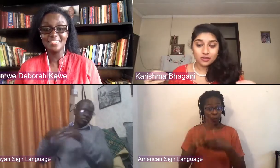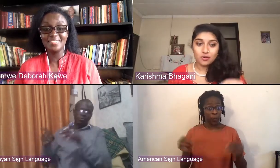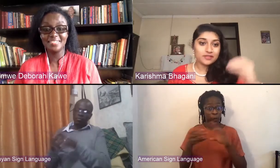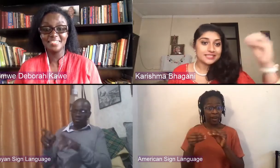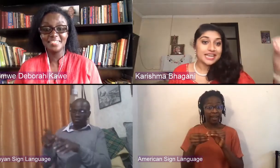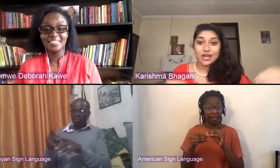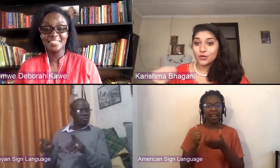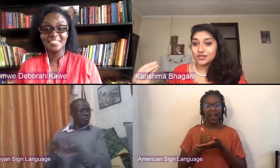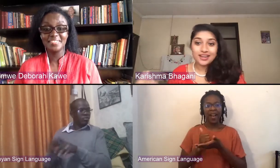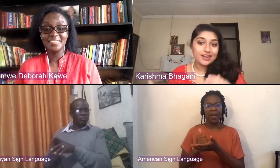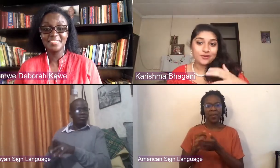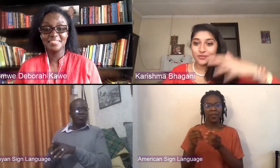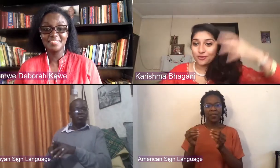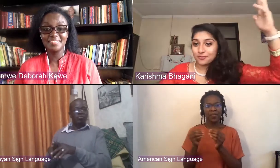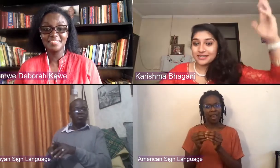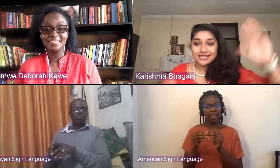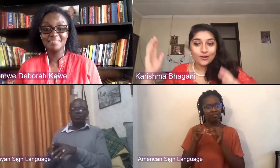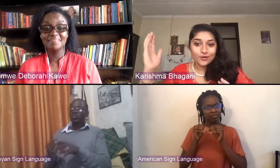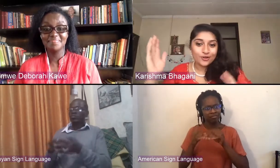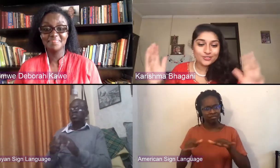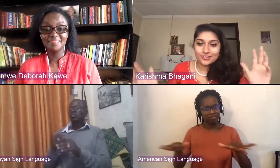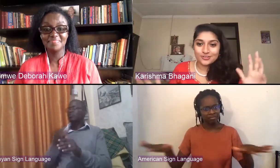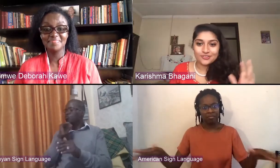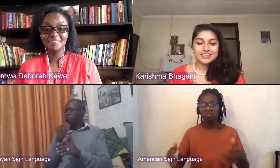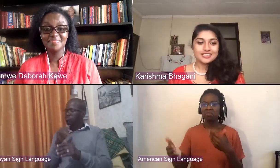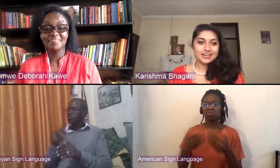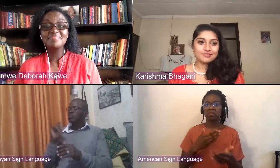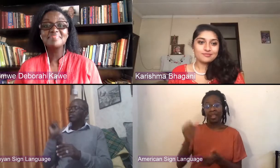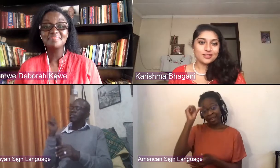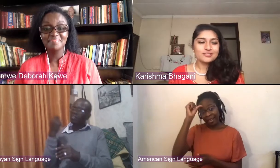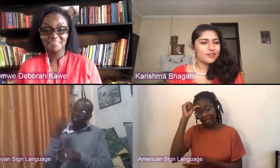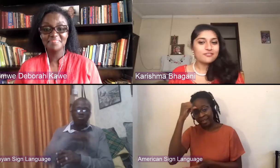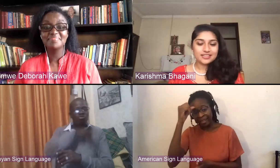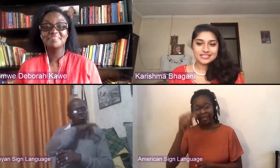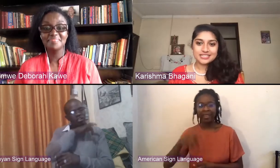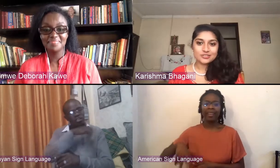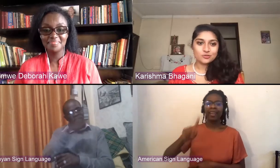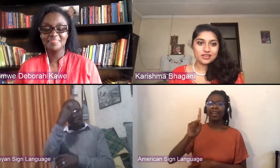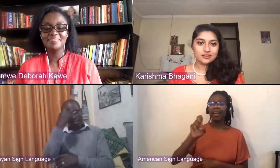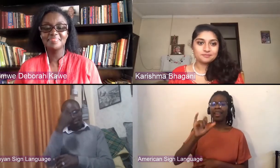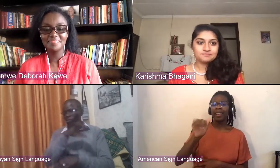you know, whether it's Kenya or Uganda, whether you're from India or not, or, you know, so that's very fascinating to hear.